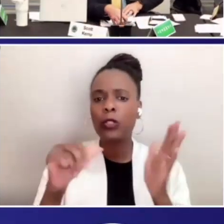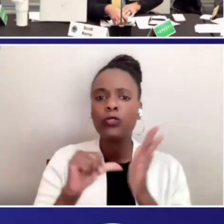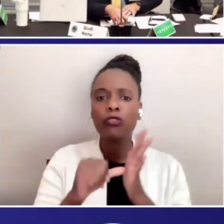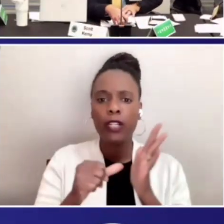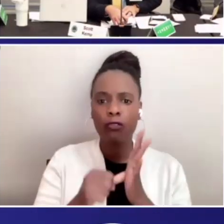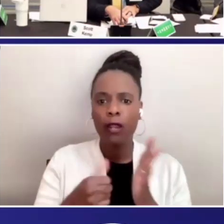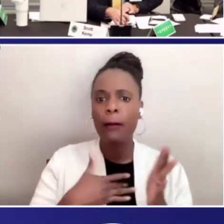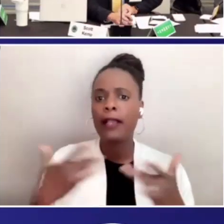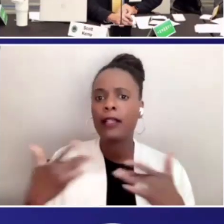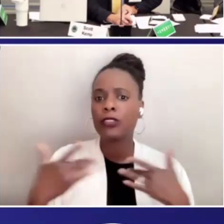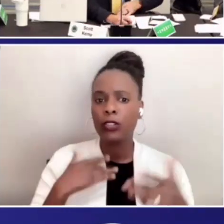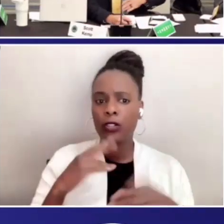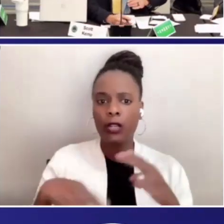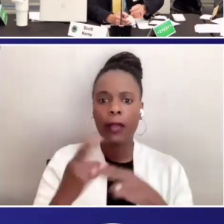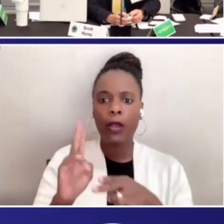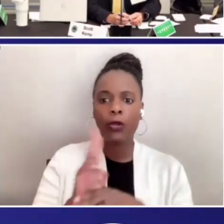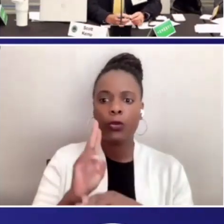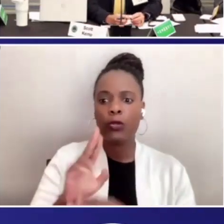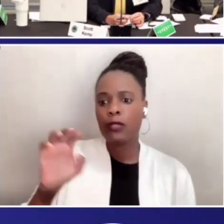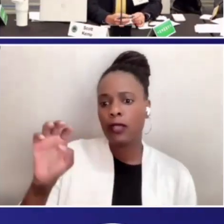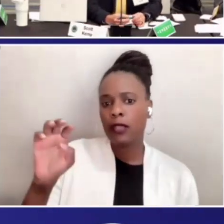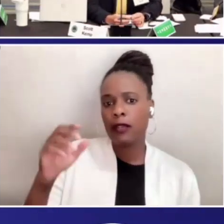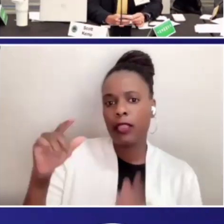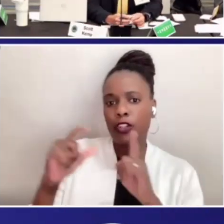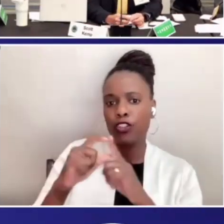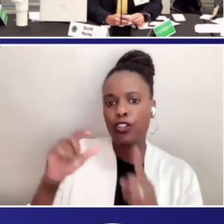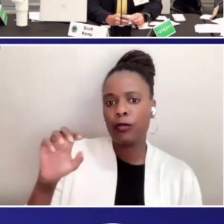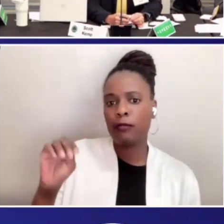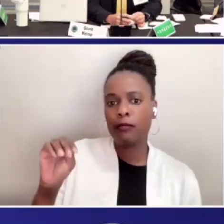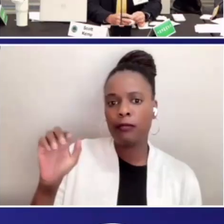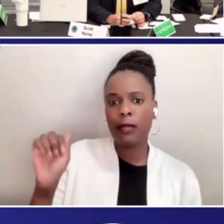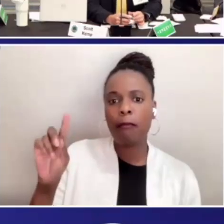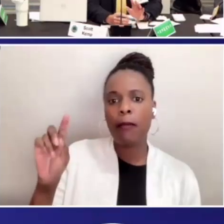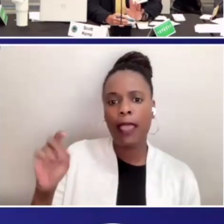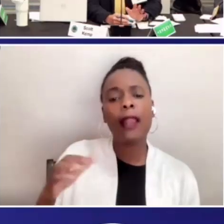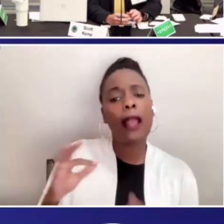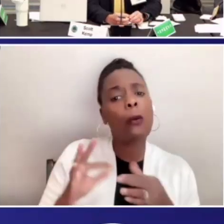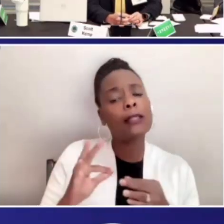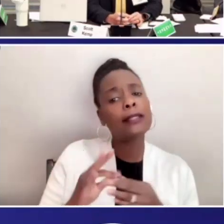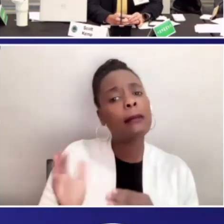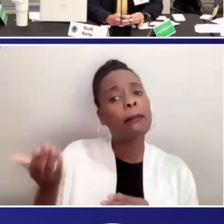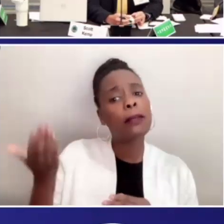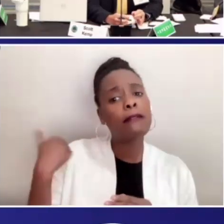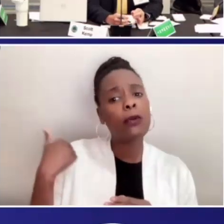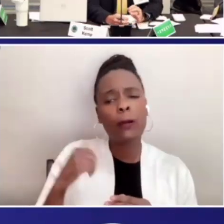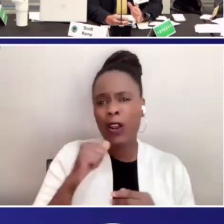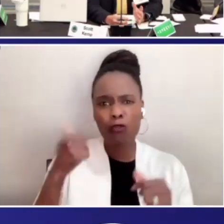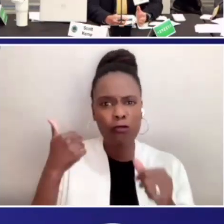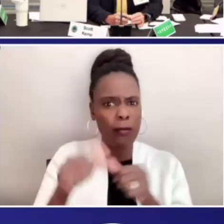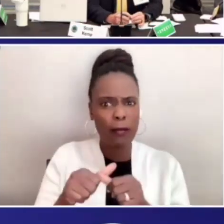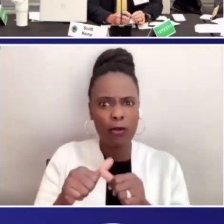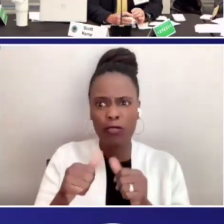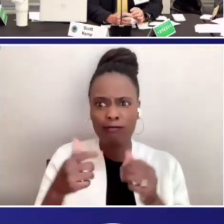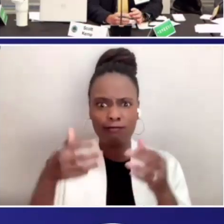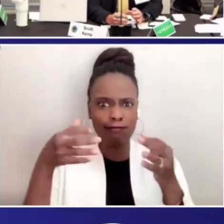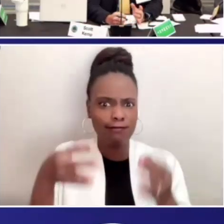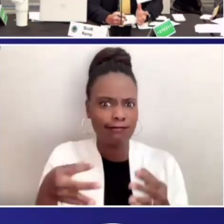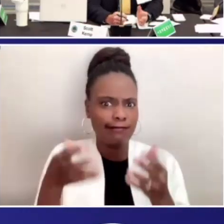about using the term made. And I know I raised it once before, and I don't recall where we left it last time that you were going to go back and